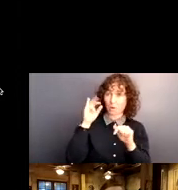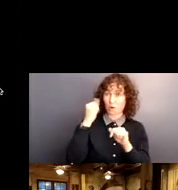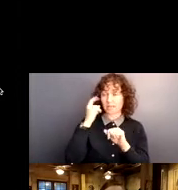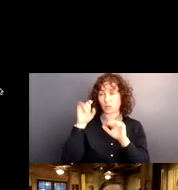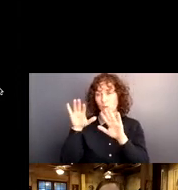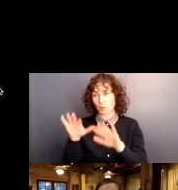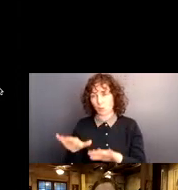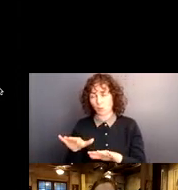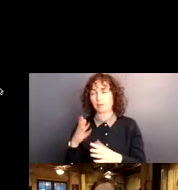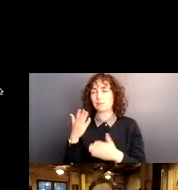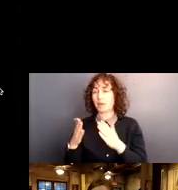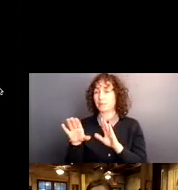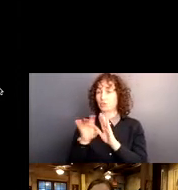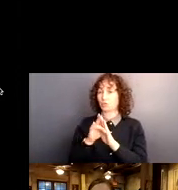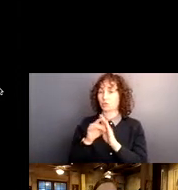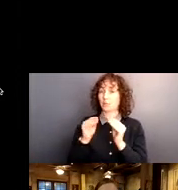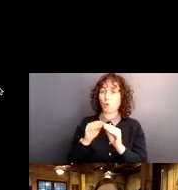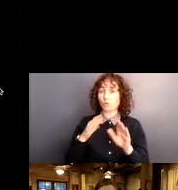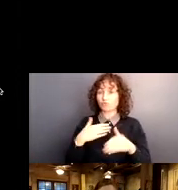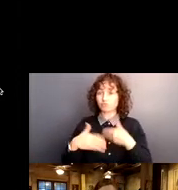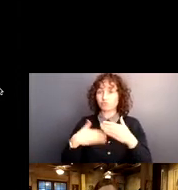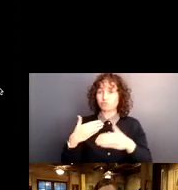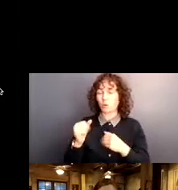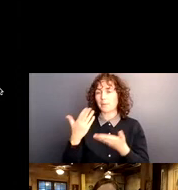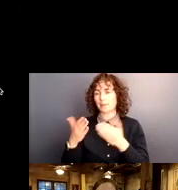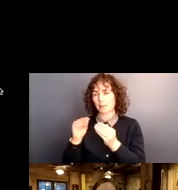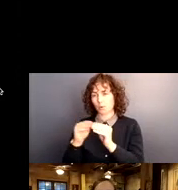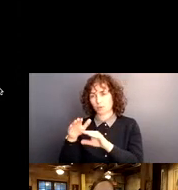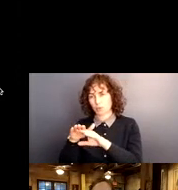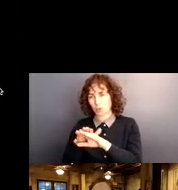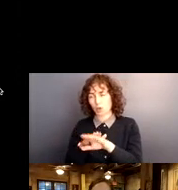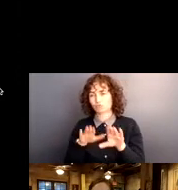you may choose to use an upbeat or slower tempo and embedding the opportunity